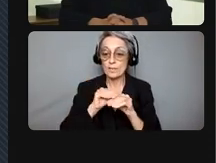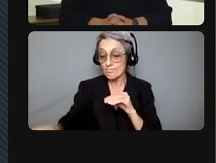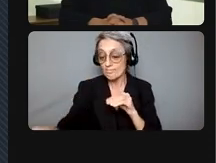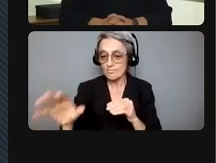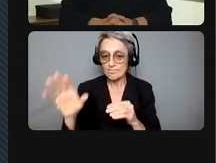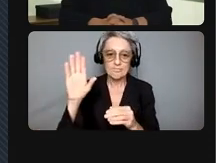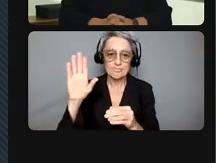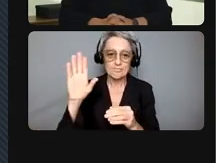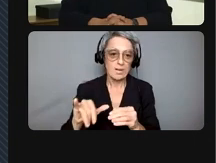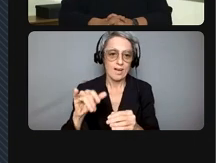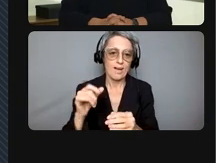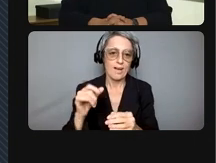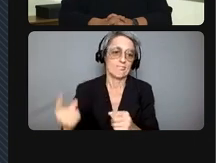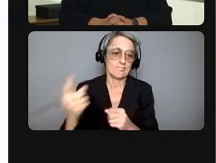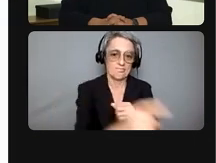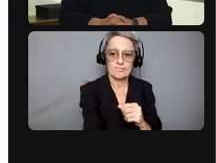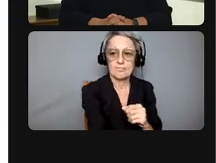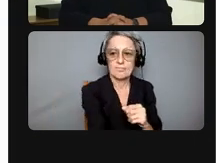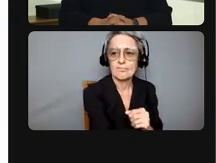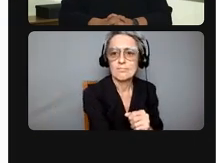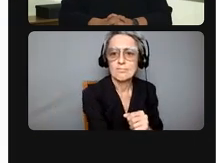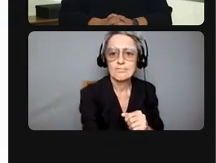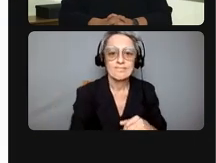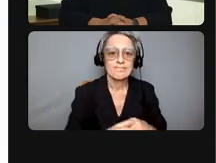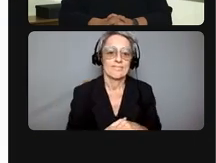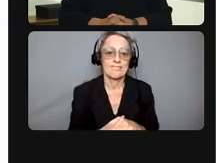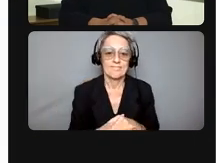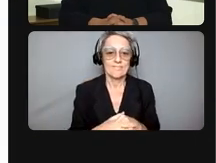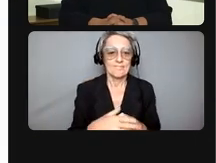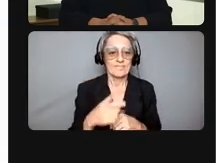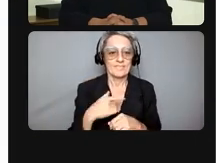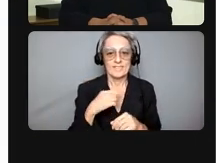to these lovely biosecurity boxes, which pop up with our version of Zoom,